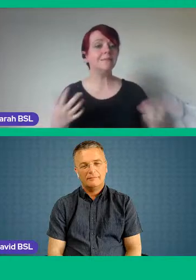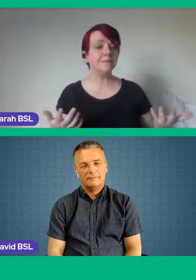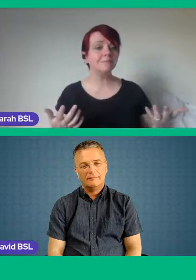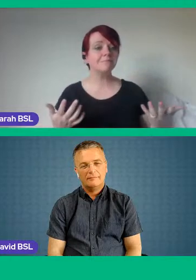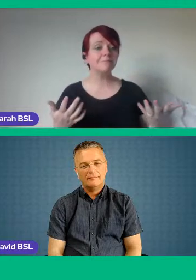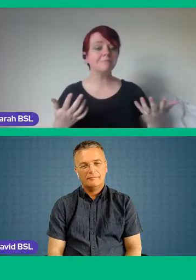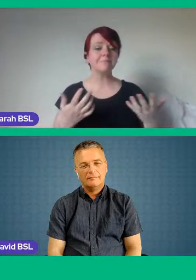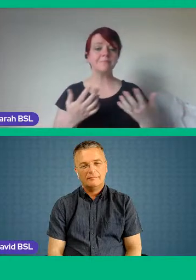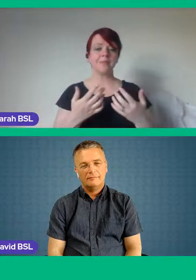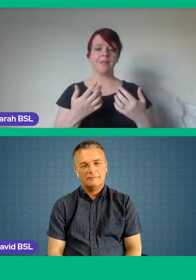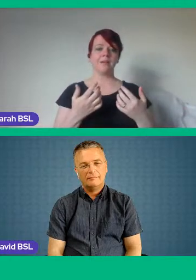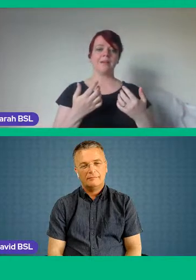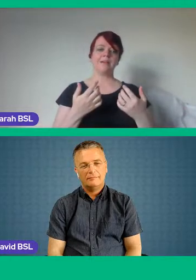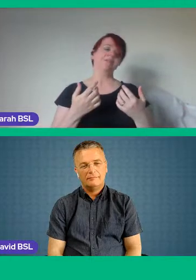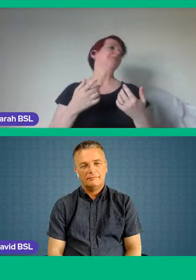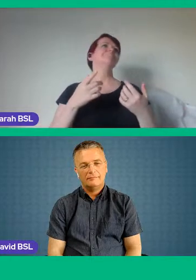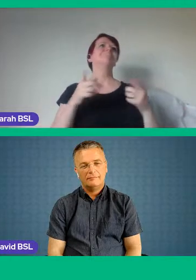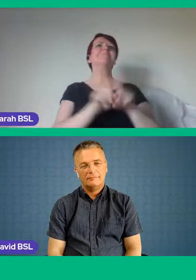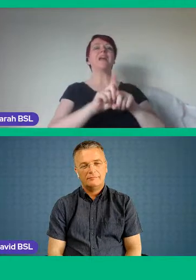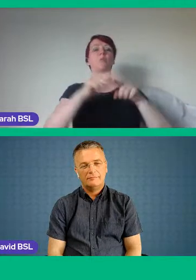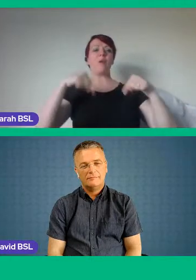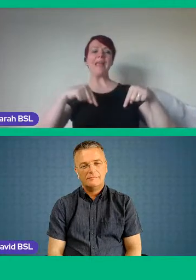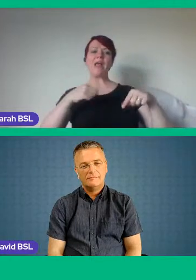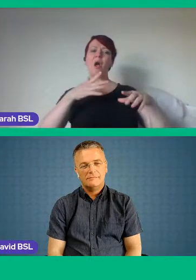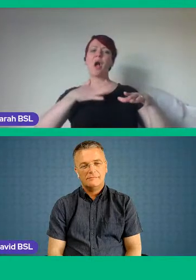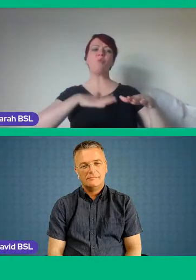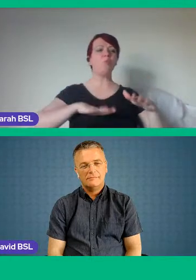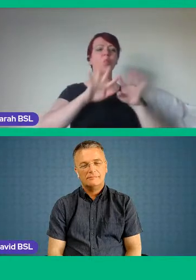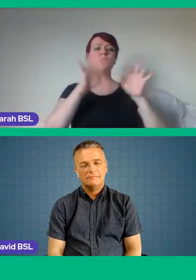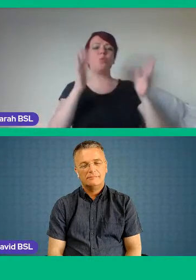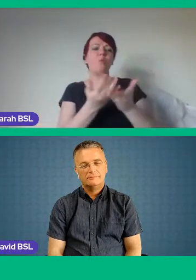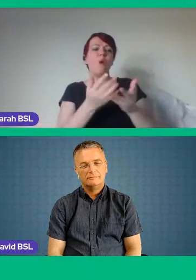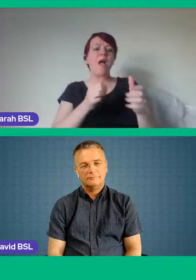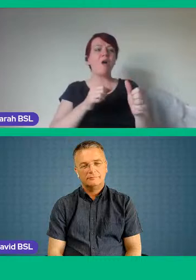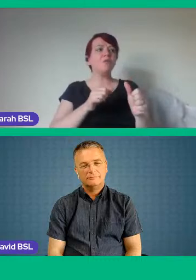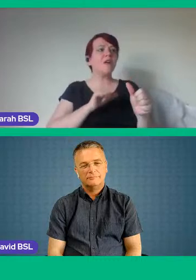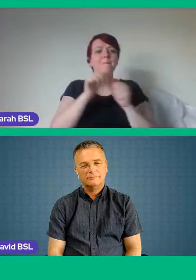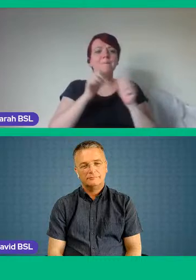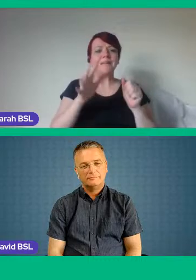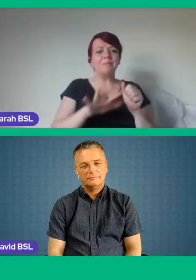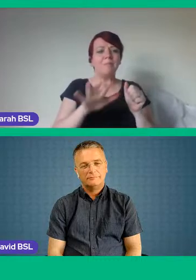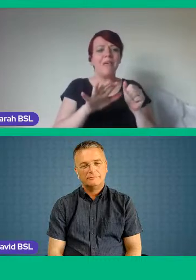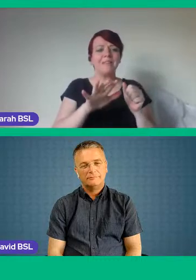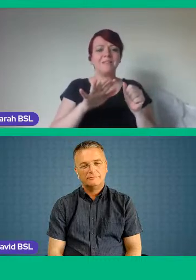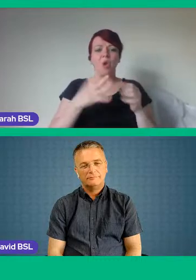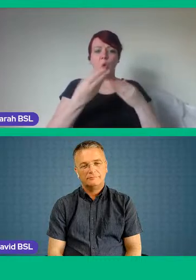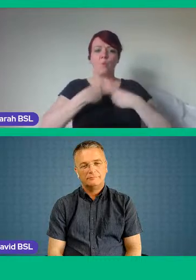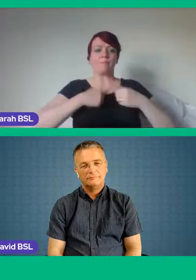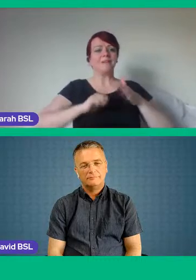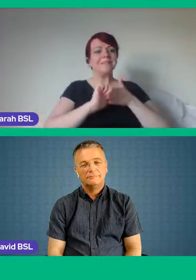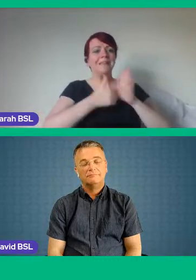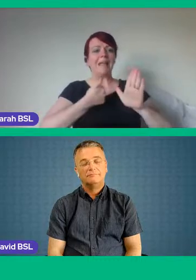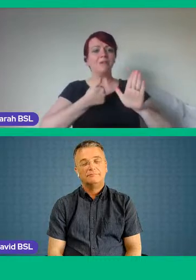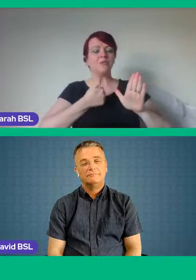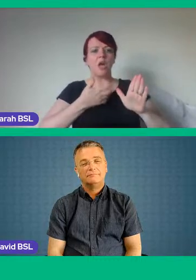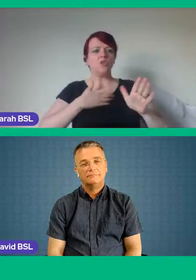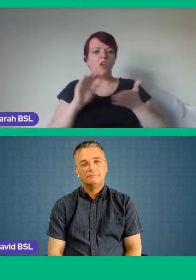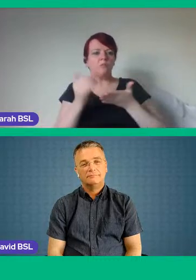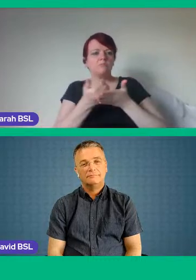You want to make the world a better place with your skills, do not keep it to yourself. Brilliant.